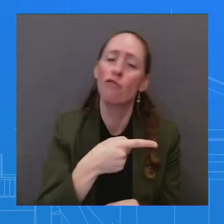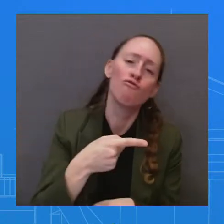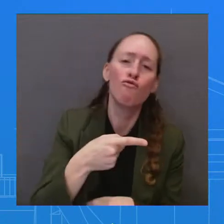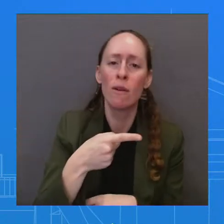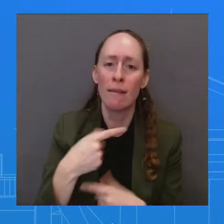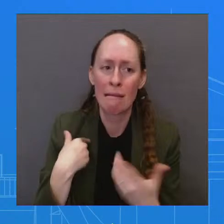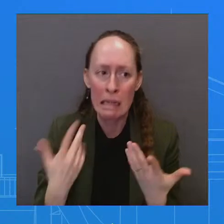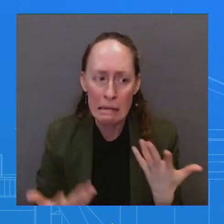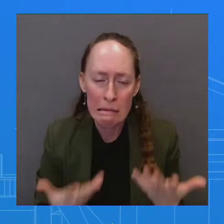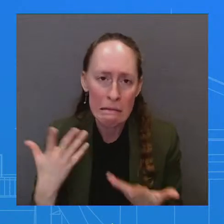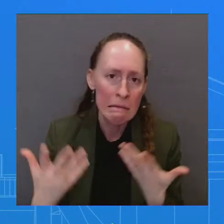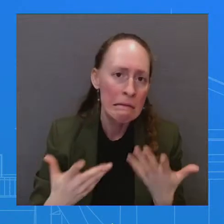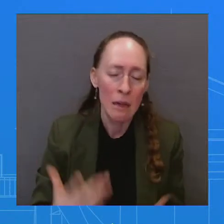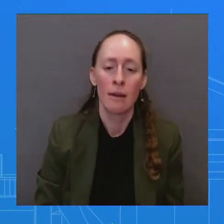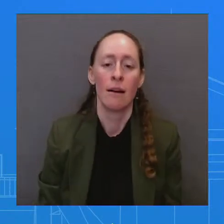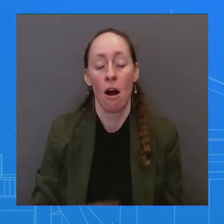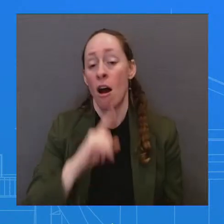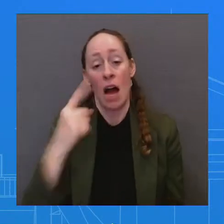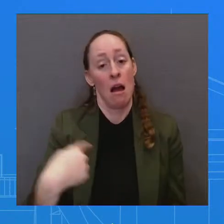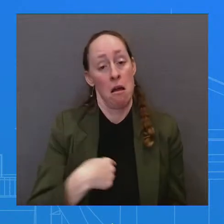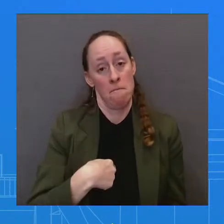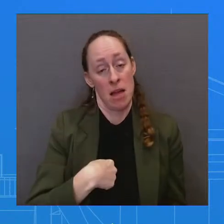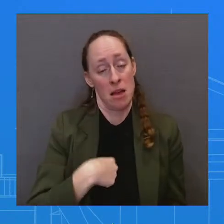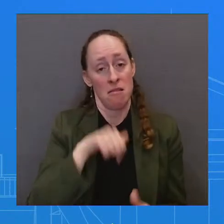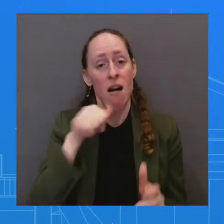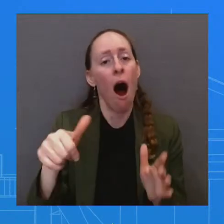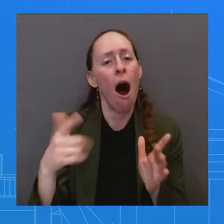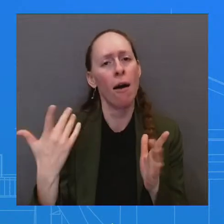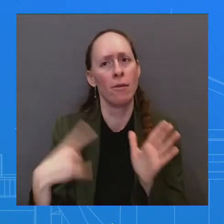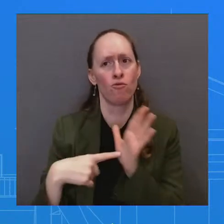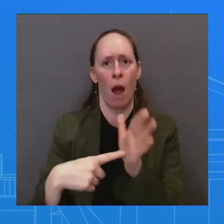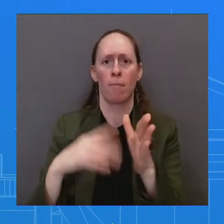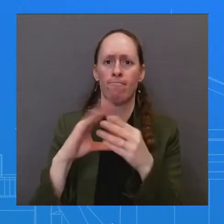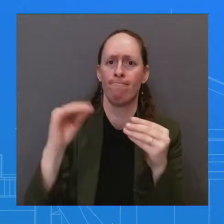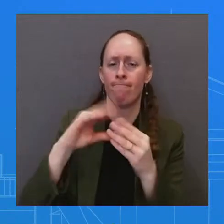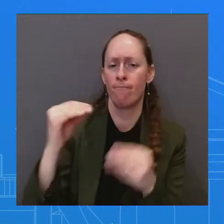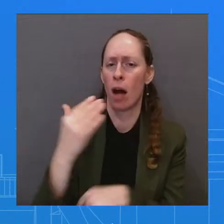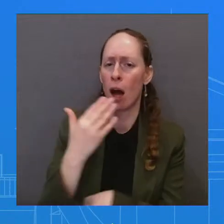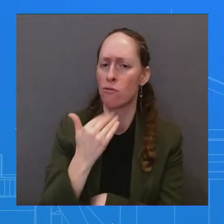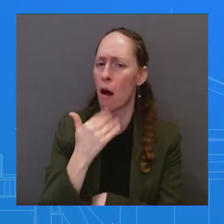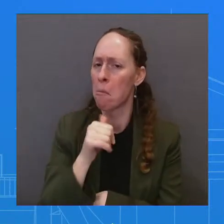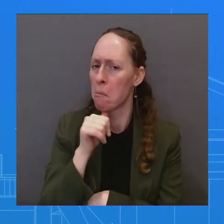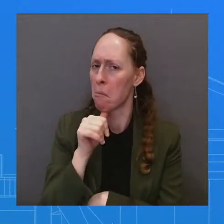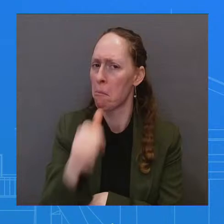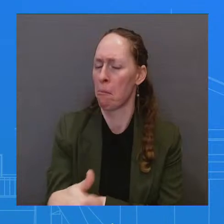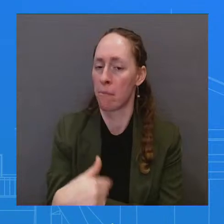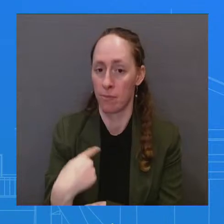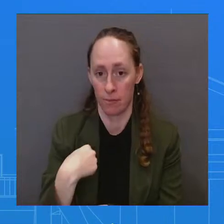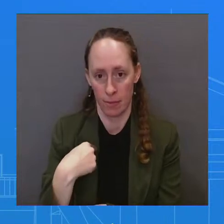but, I mean, this is a calculated risk that Prime Minister Netanyahu and his War Cabinet are willing to take in order to get those hostages out.